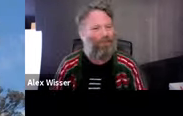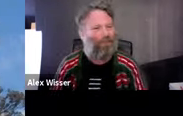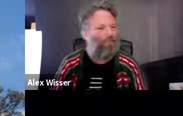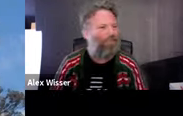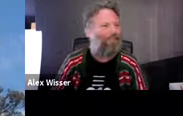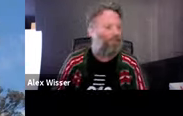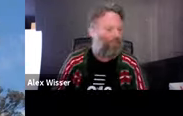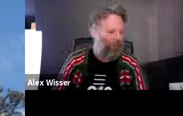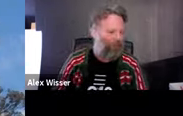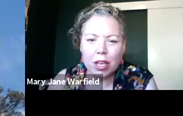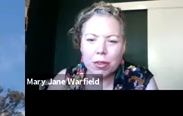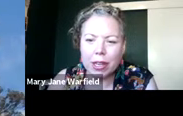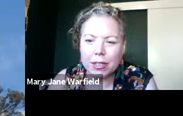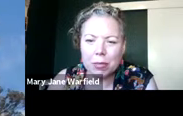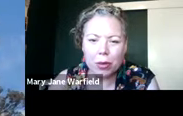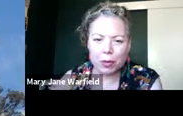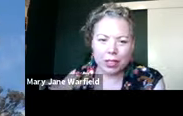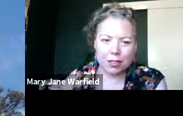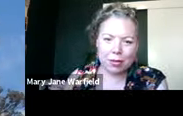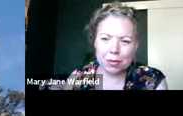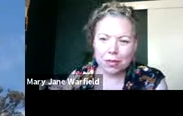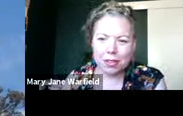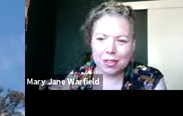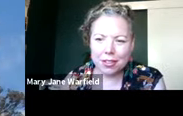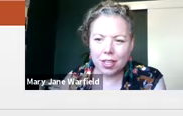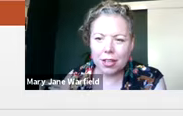show is going so fast. >> MARY JANE WARFIELD: If you would like to